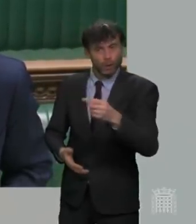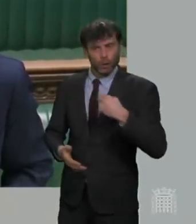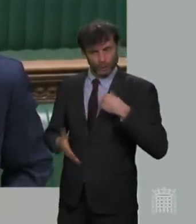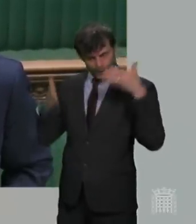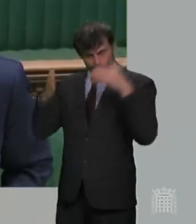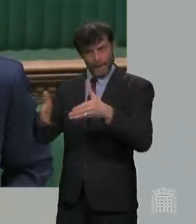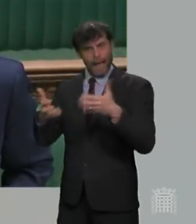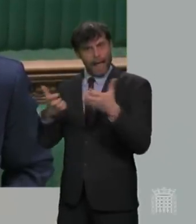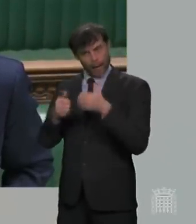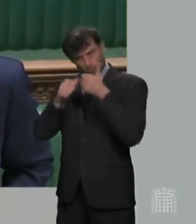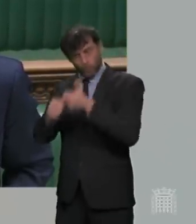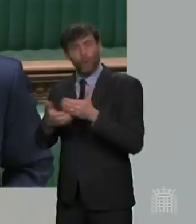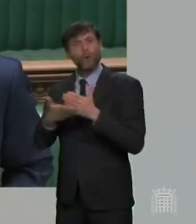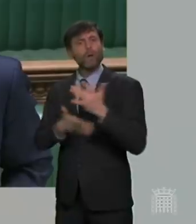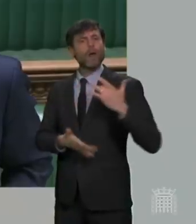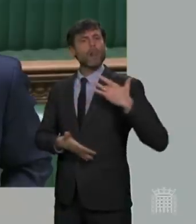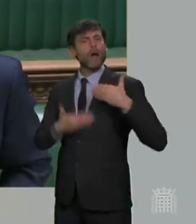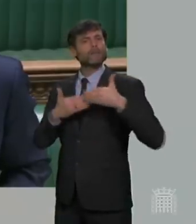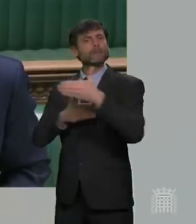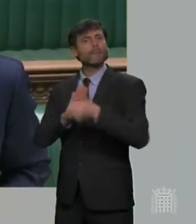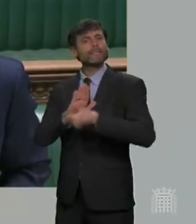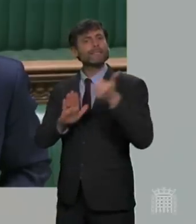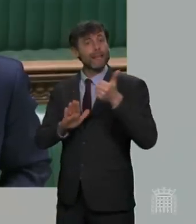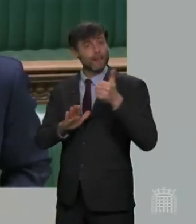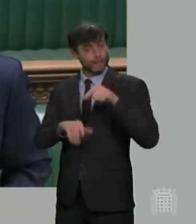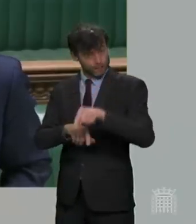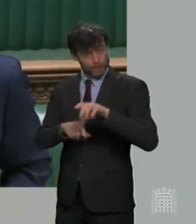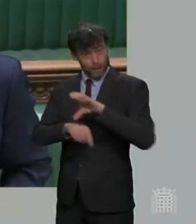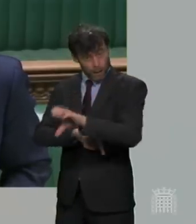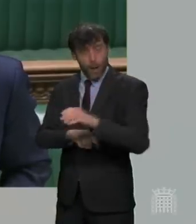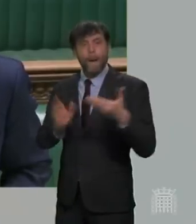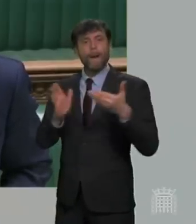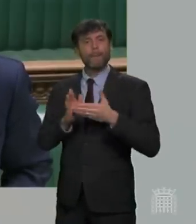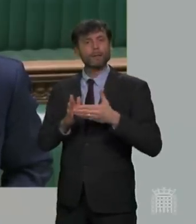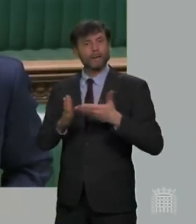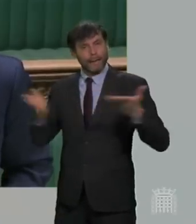skills guarantee that I mentioned earlier with but the kickstart funds and the restart funds,